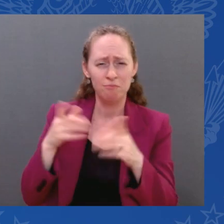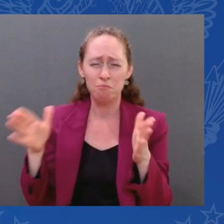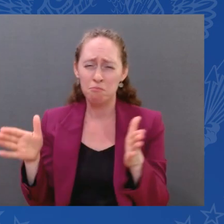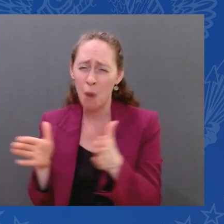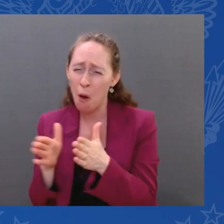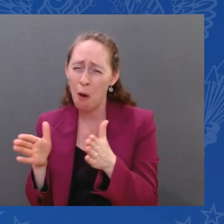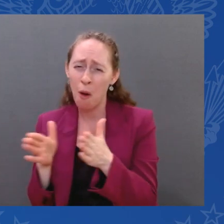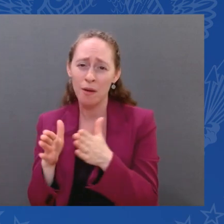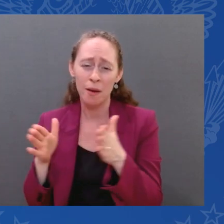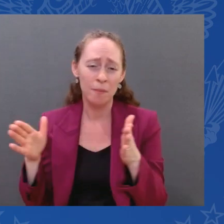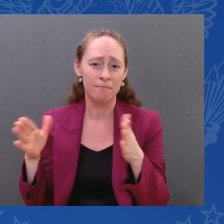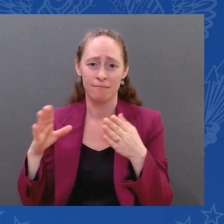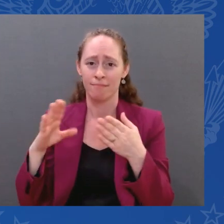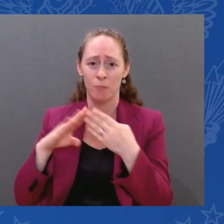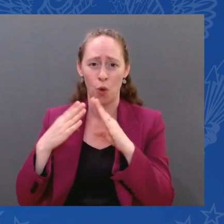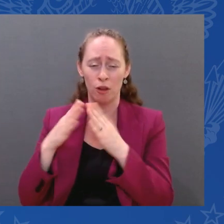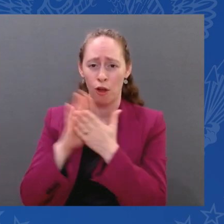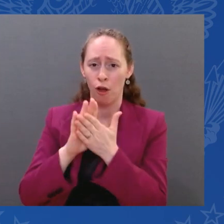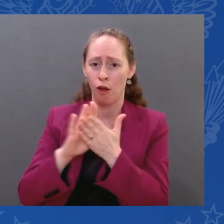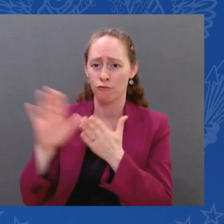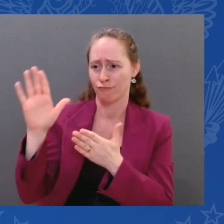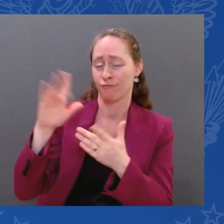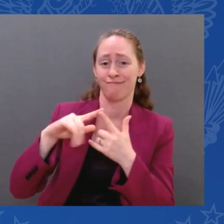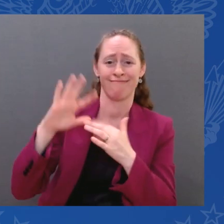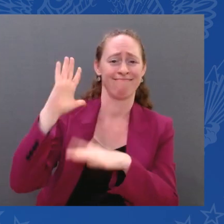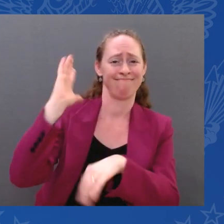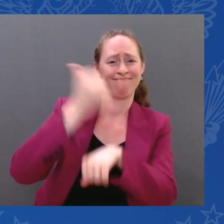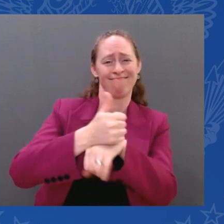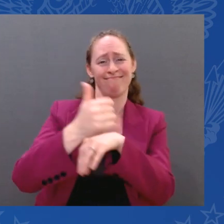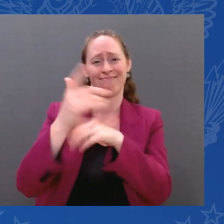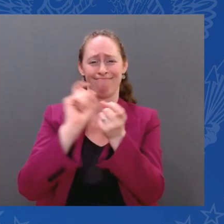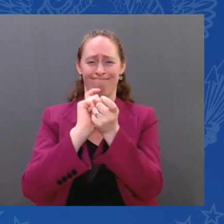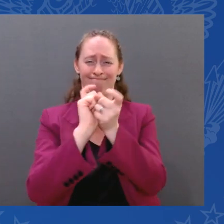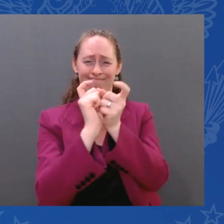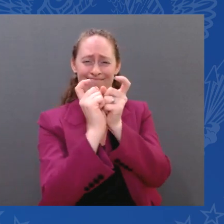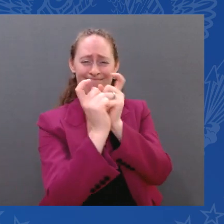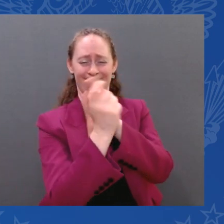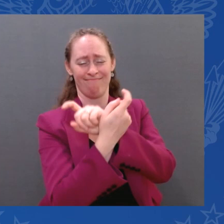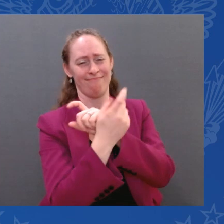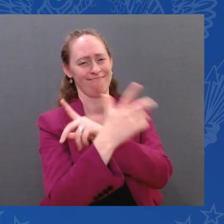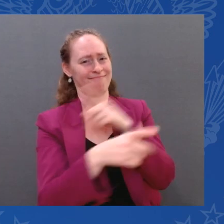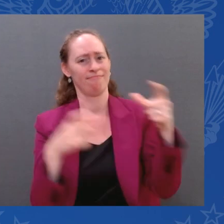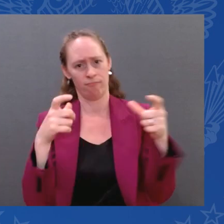who were inspired by her example. A trailblazer and a mentor, Dr. Garcia is considered